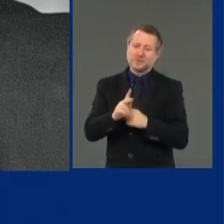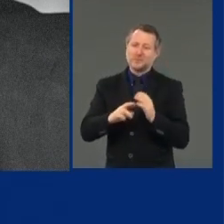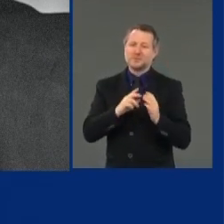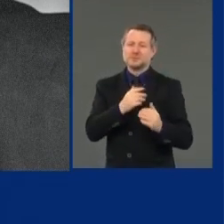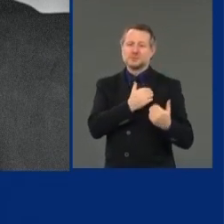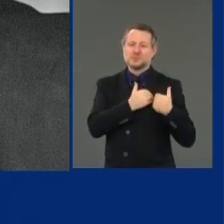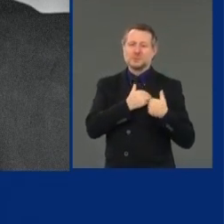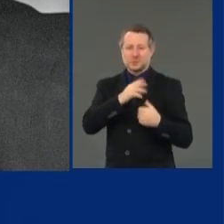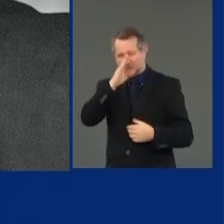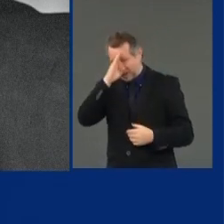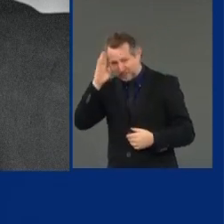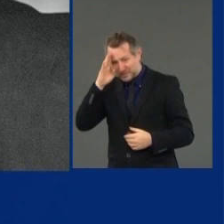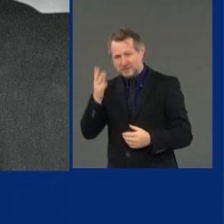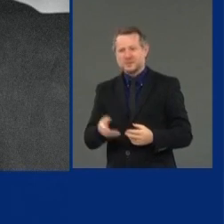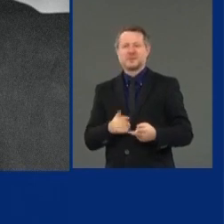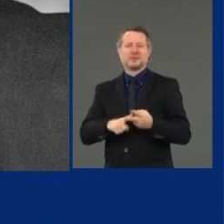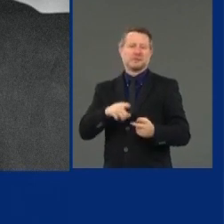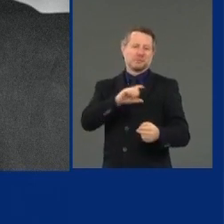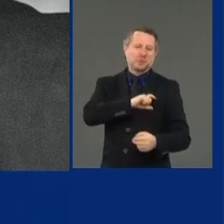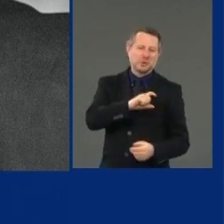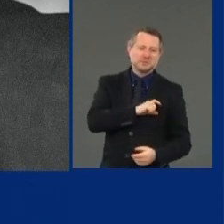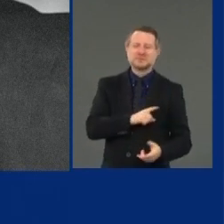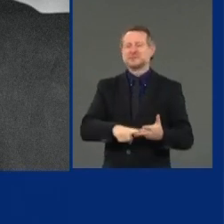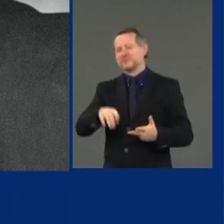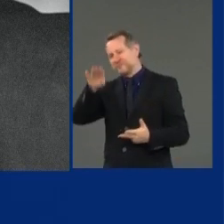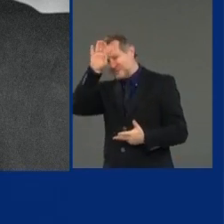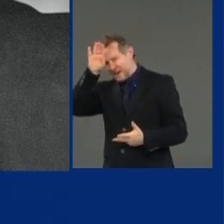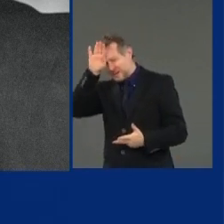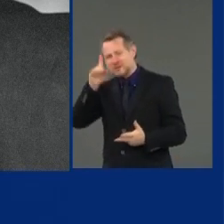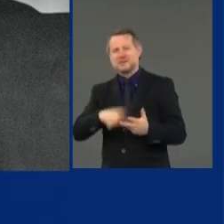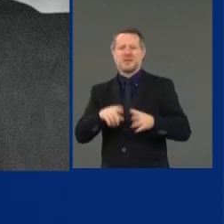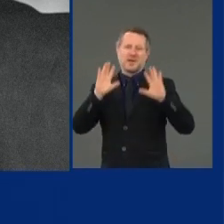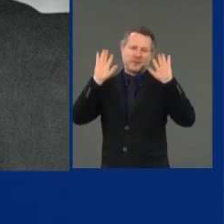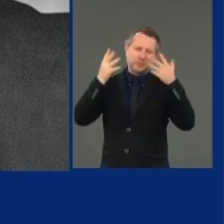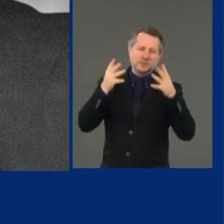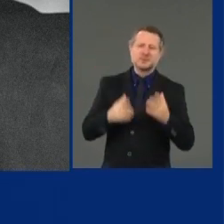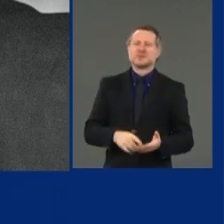AND THEY DID.